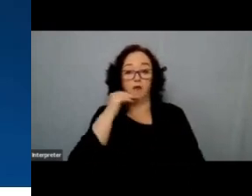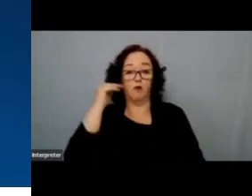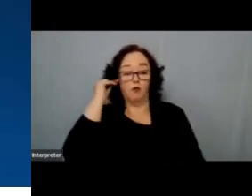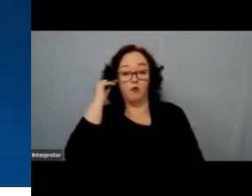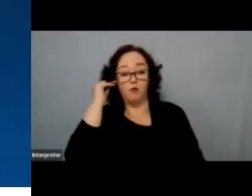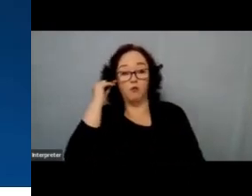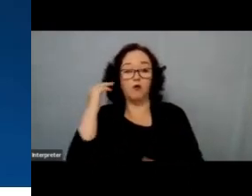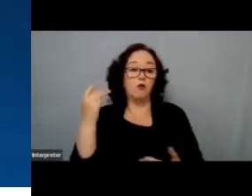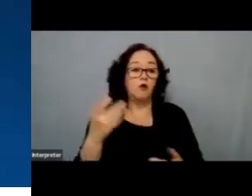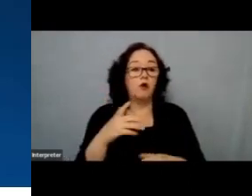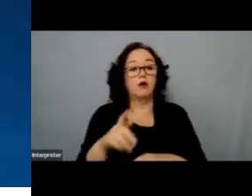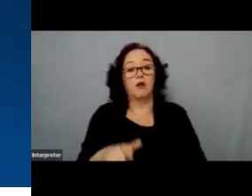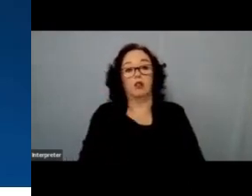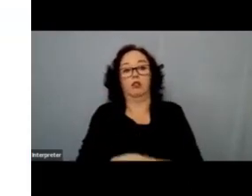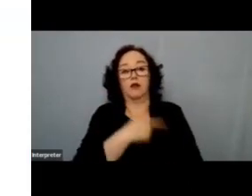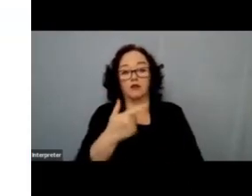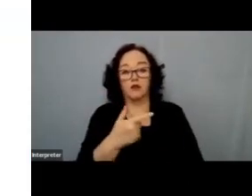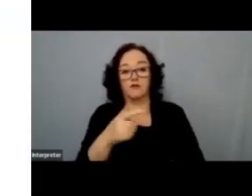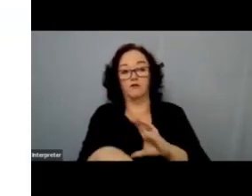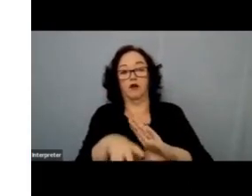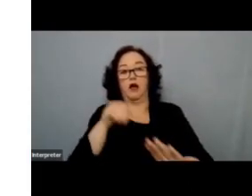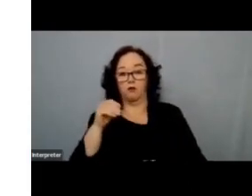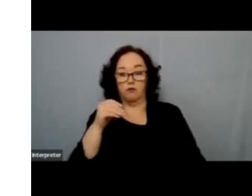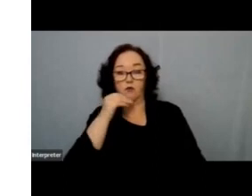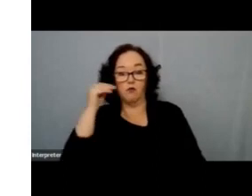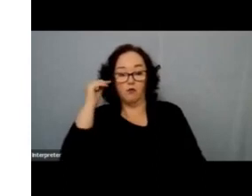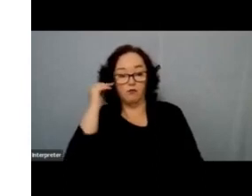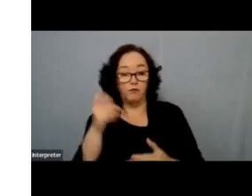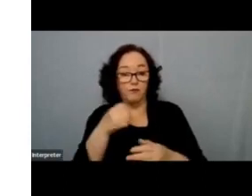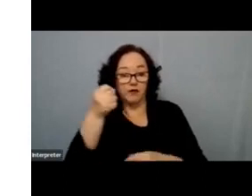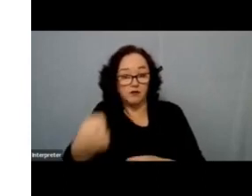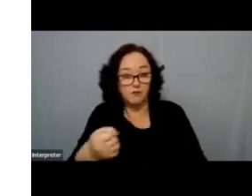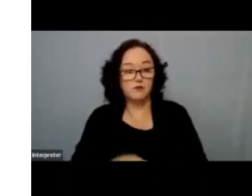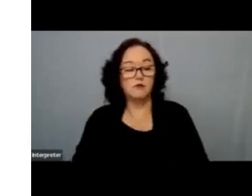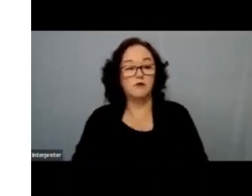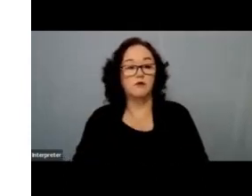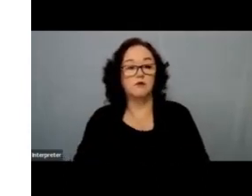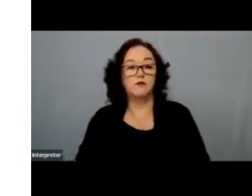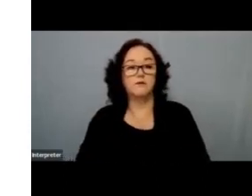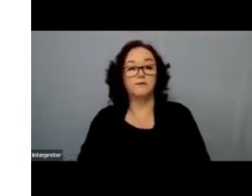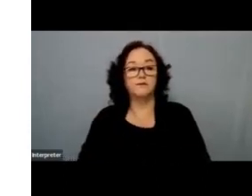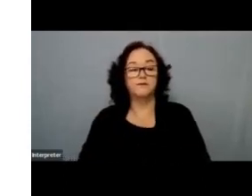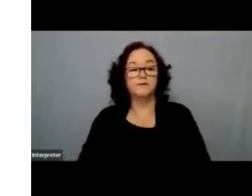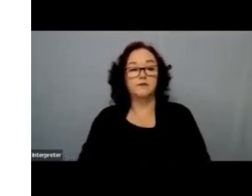placement. Next slide. So how in the world would you start to do